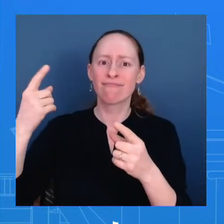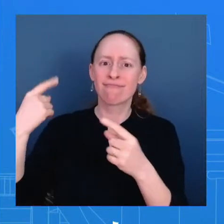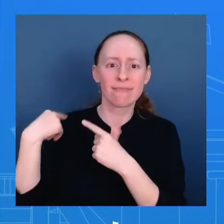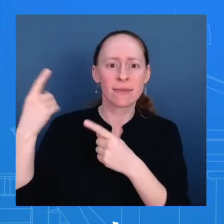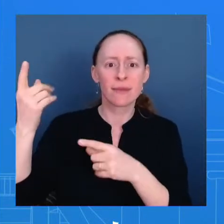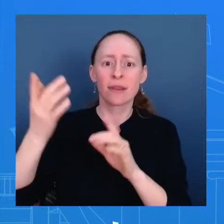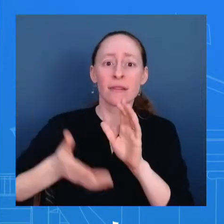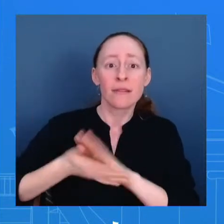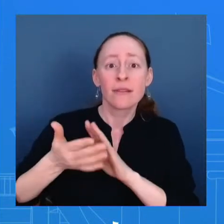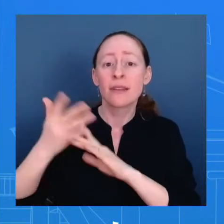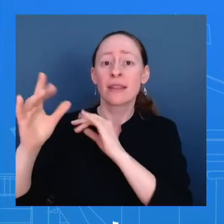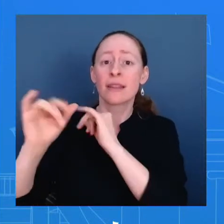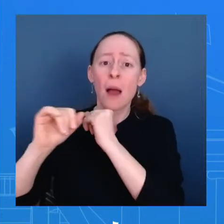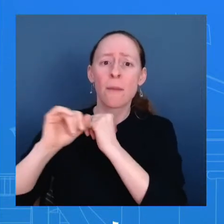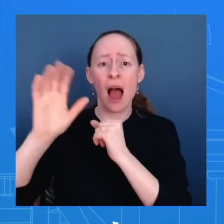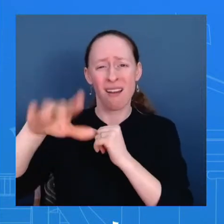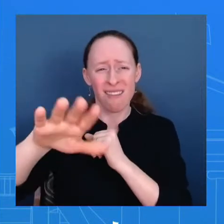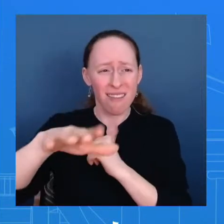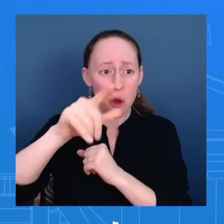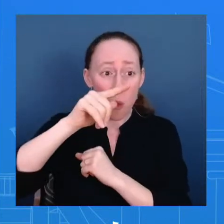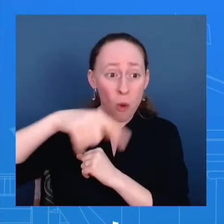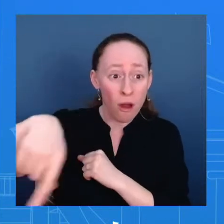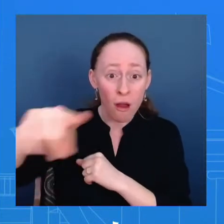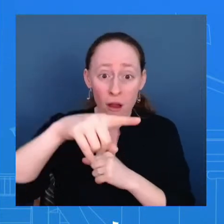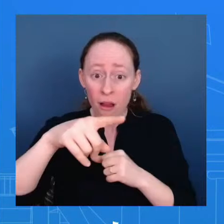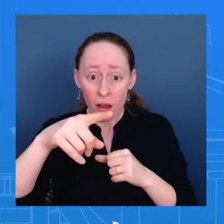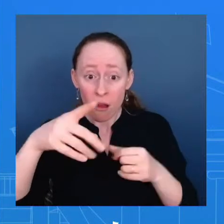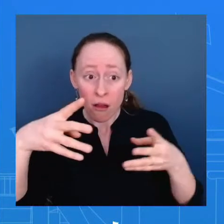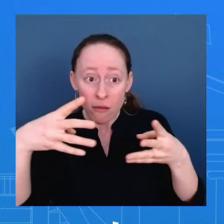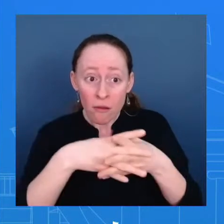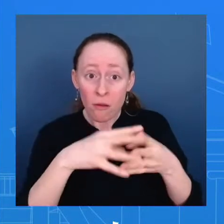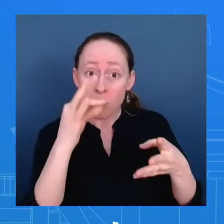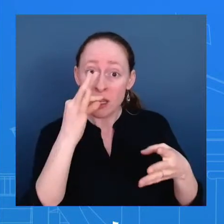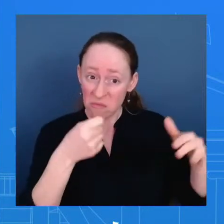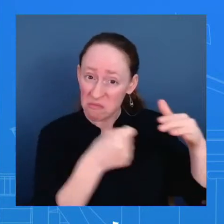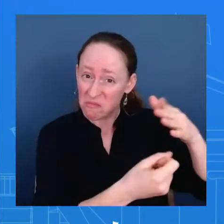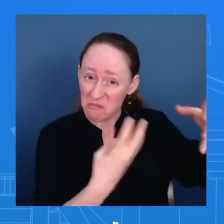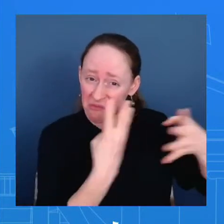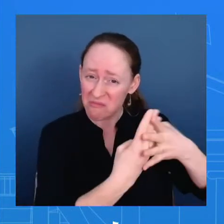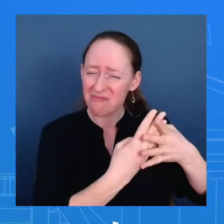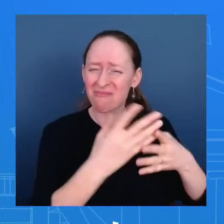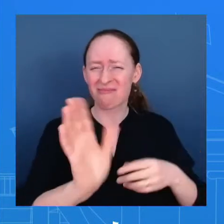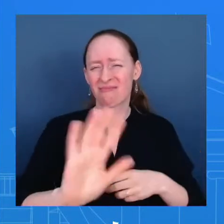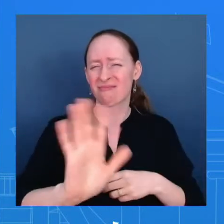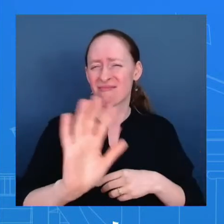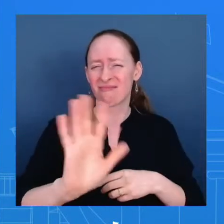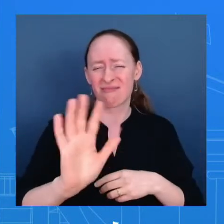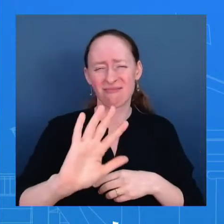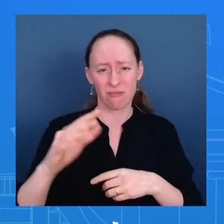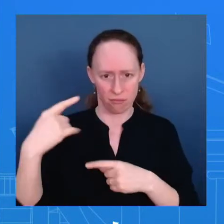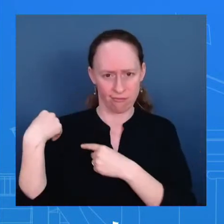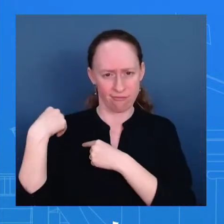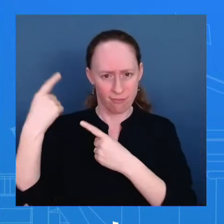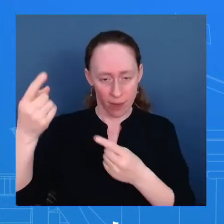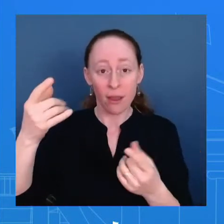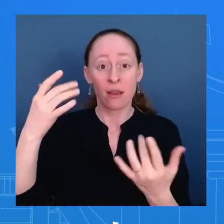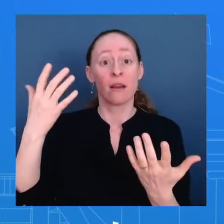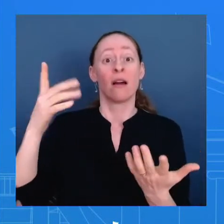That's why in 2022, President Biden requested that DOJ and HHS review how marijuana is scheduled under federal law.